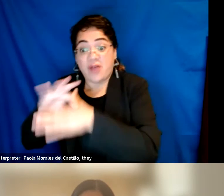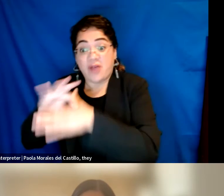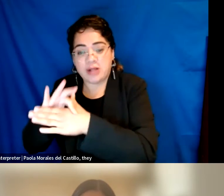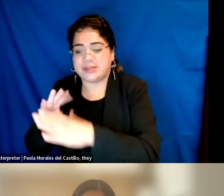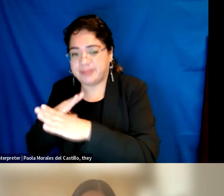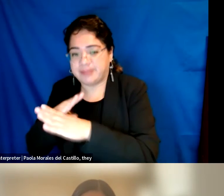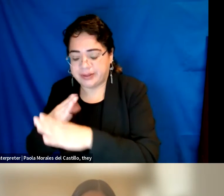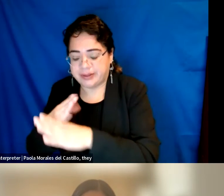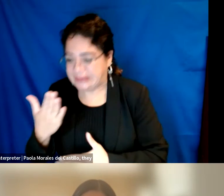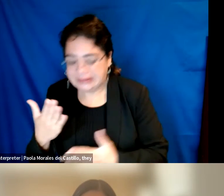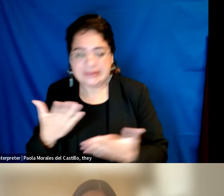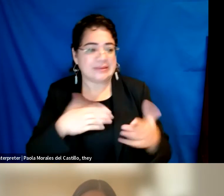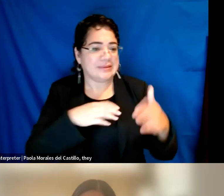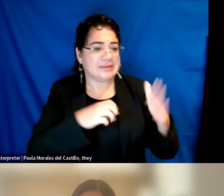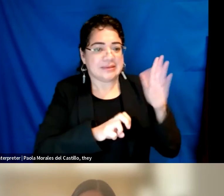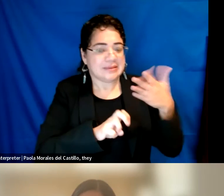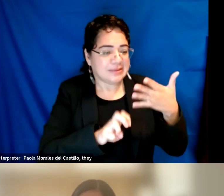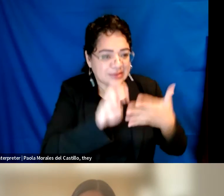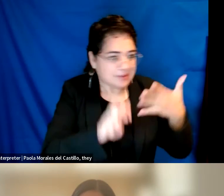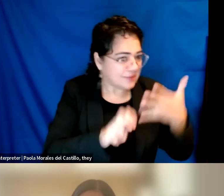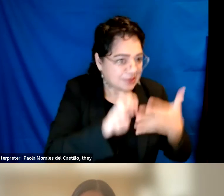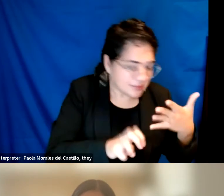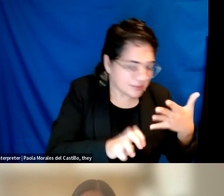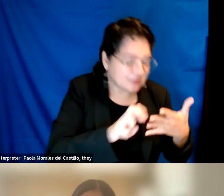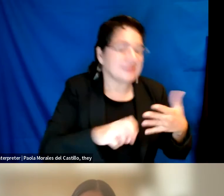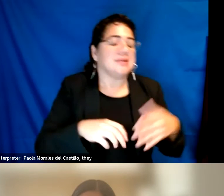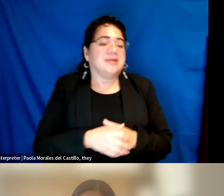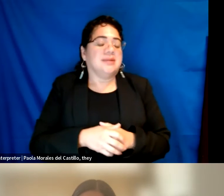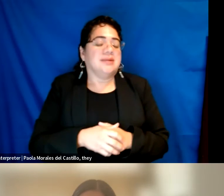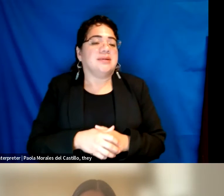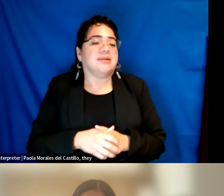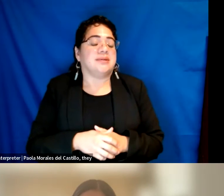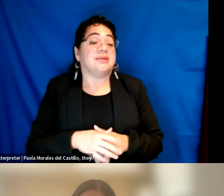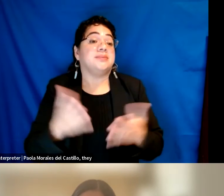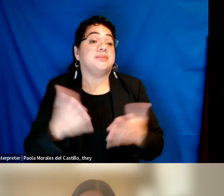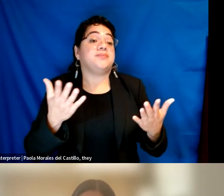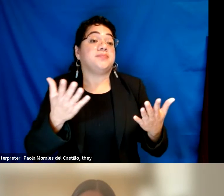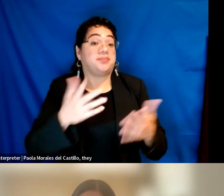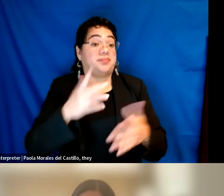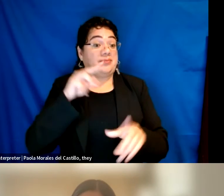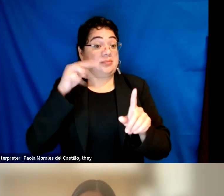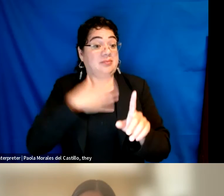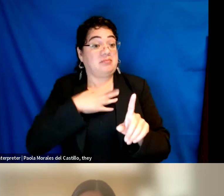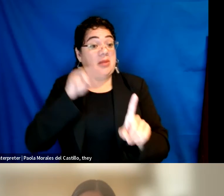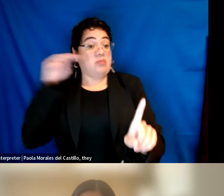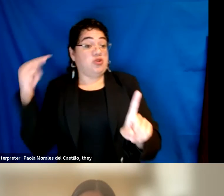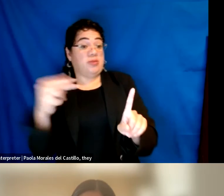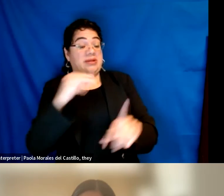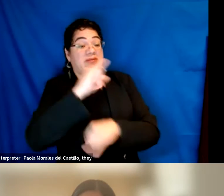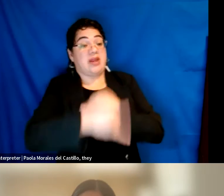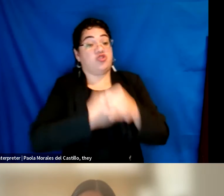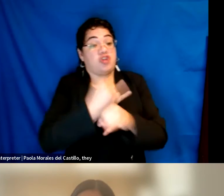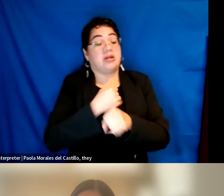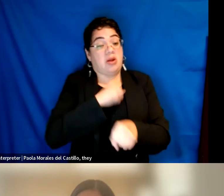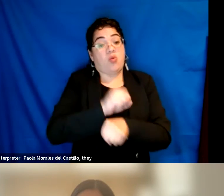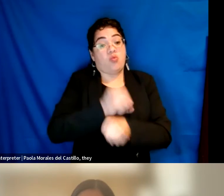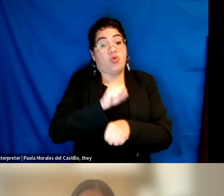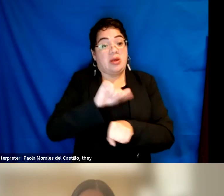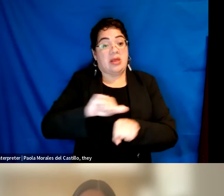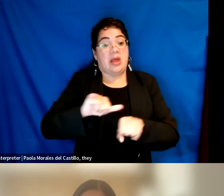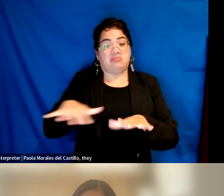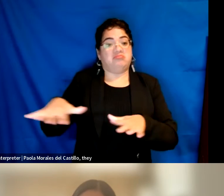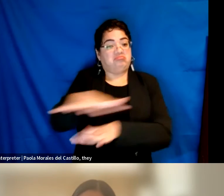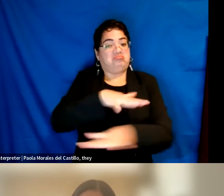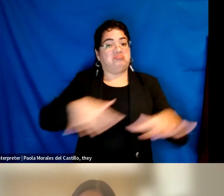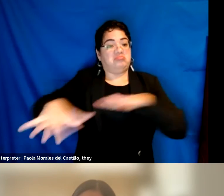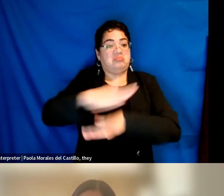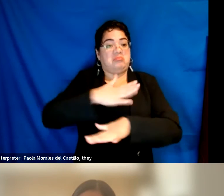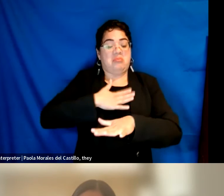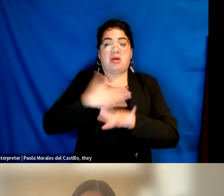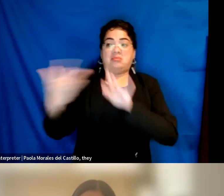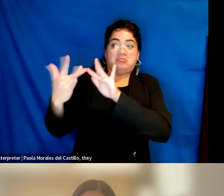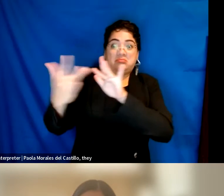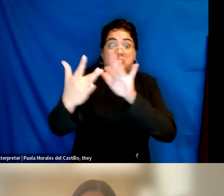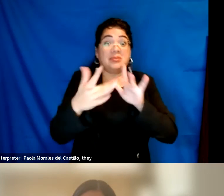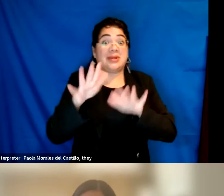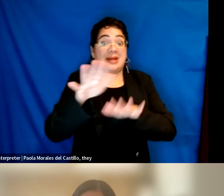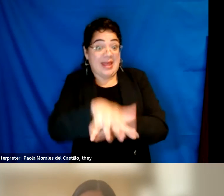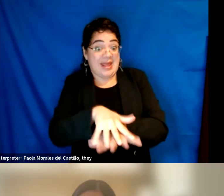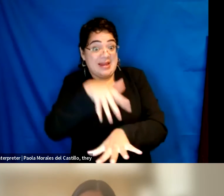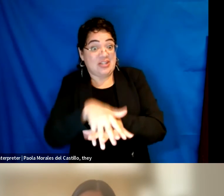Rebecca Tarvin (she/her): But one thing I could maybe point out from the perspective of working internationally and sometimes in in areas where indigenous peoples live.